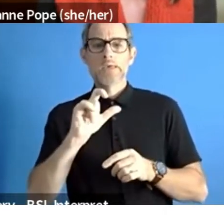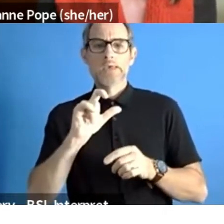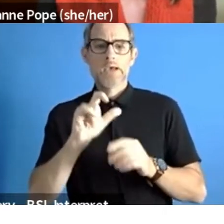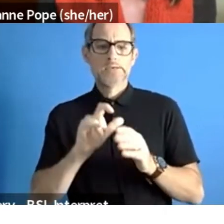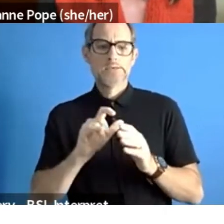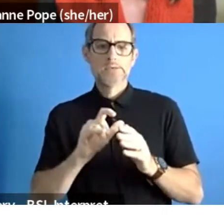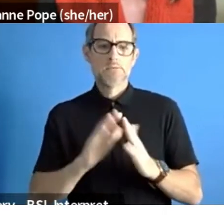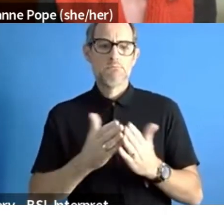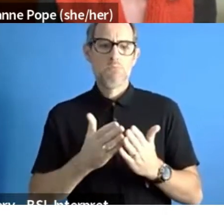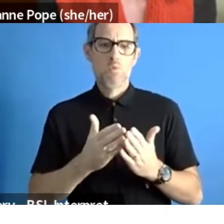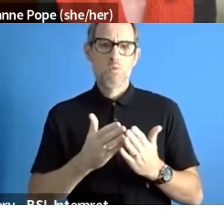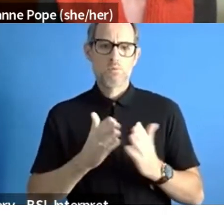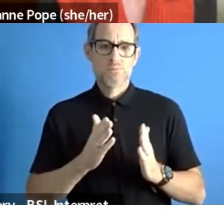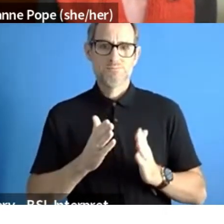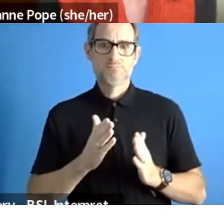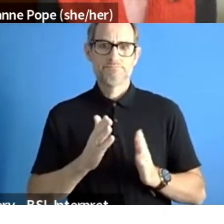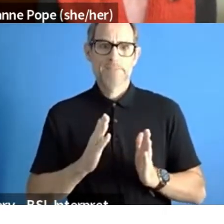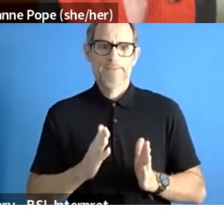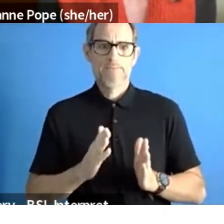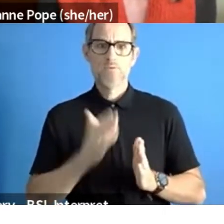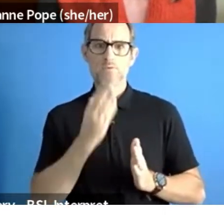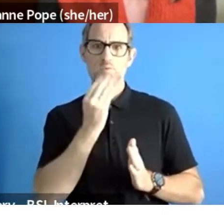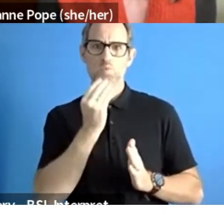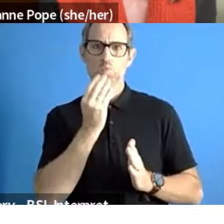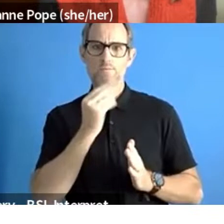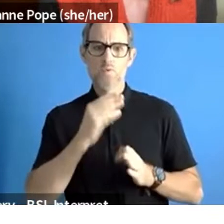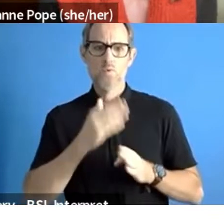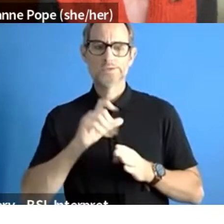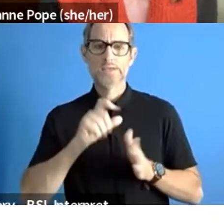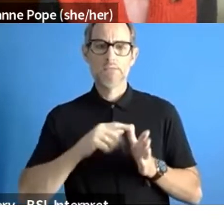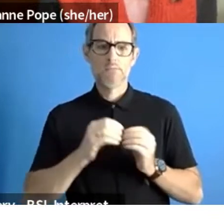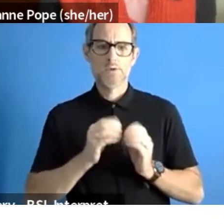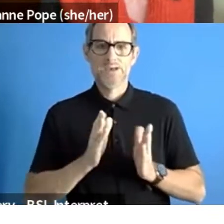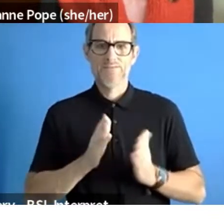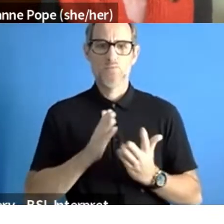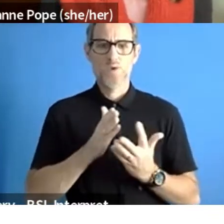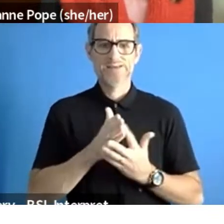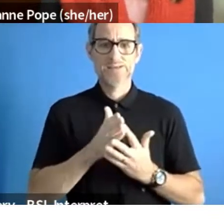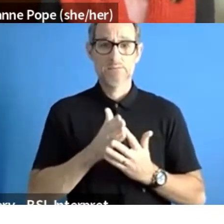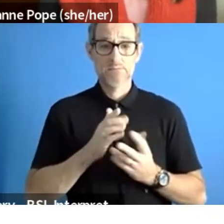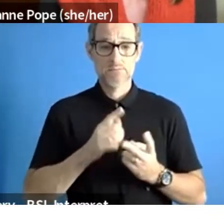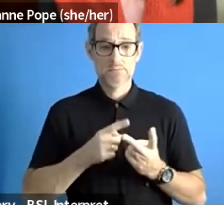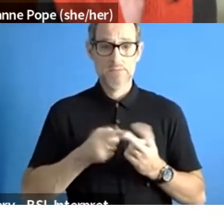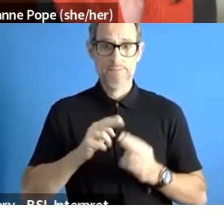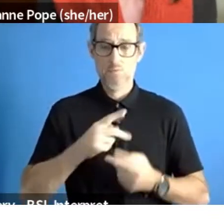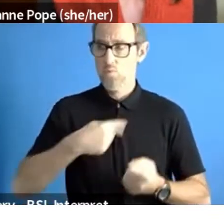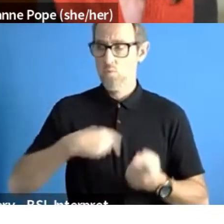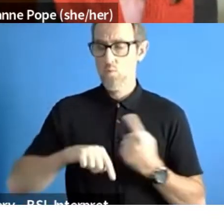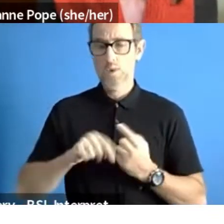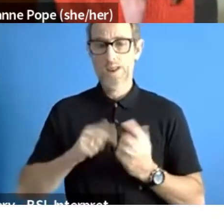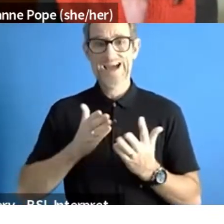you pretty much have to use if you work at Citizens Advice, we would find